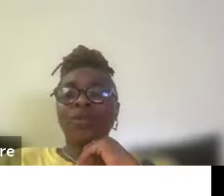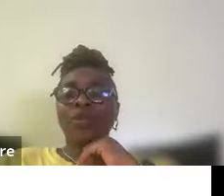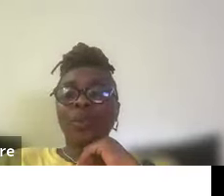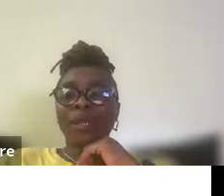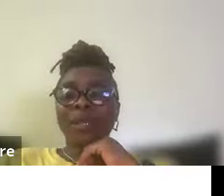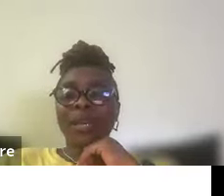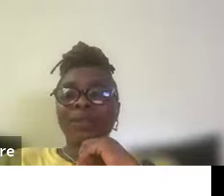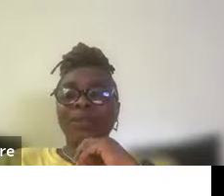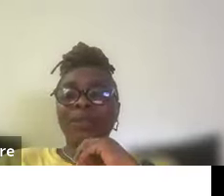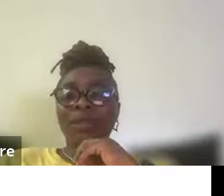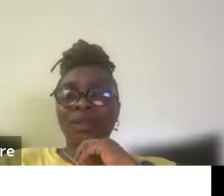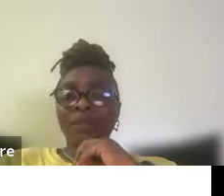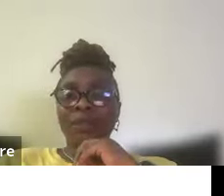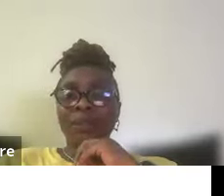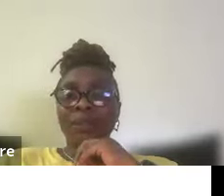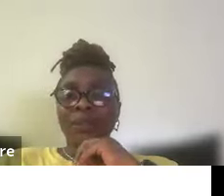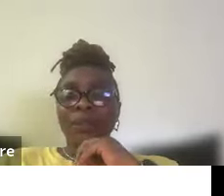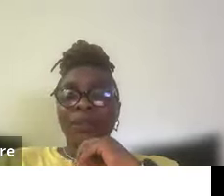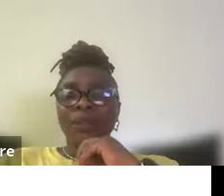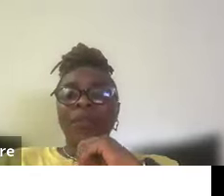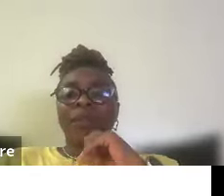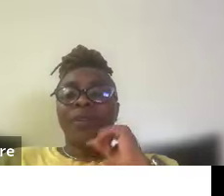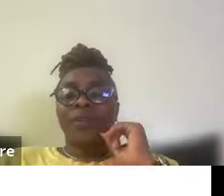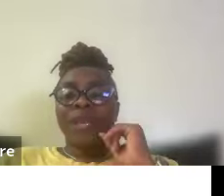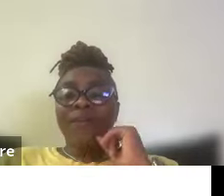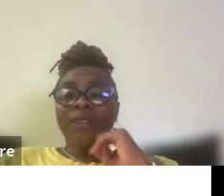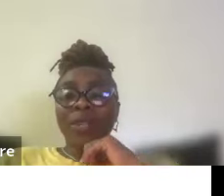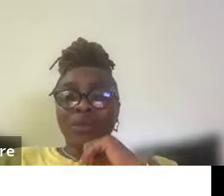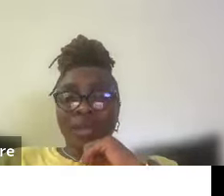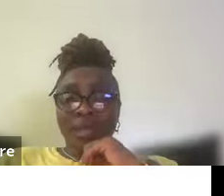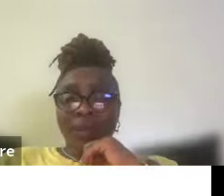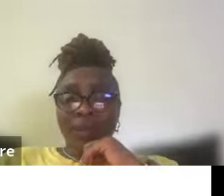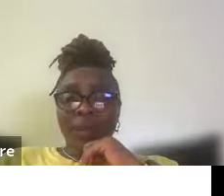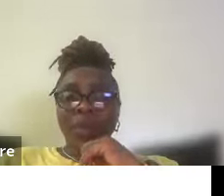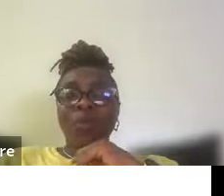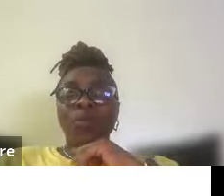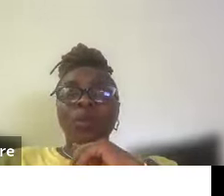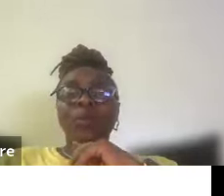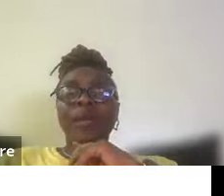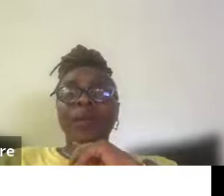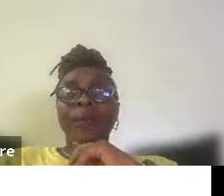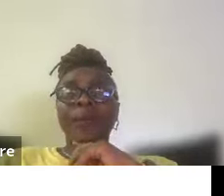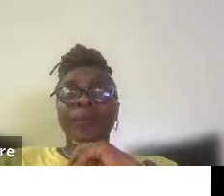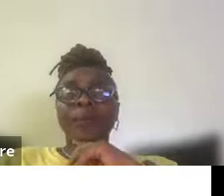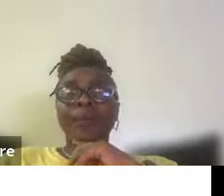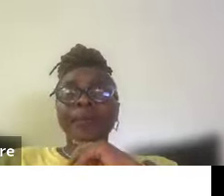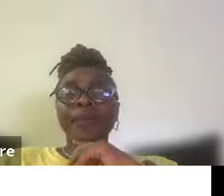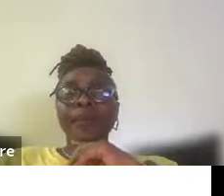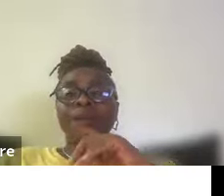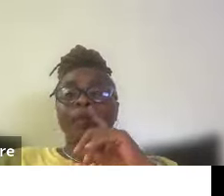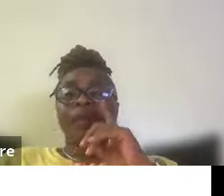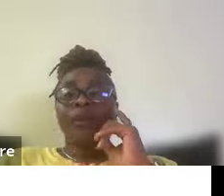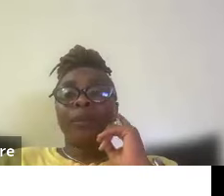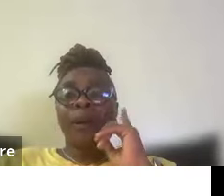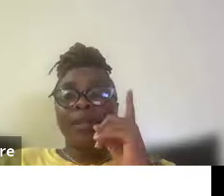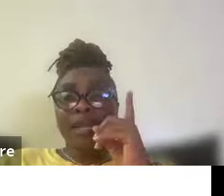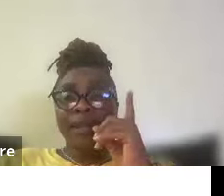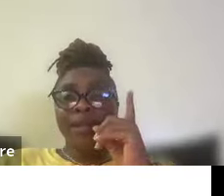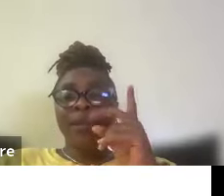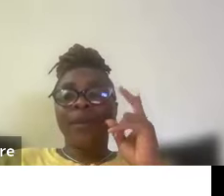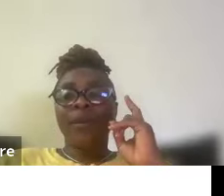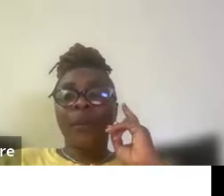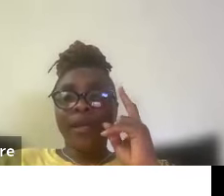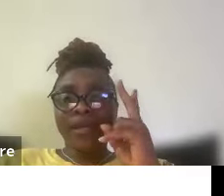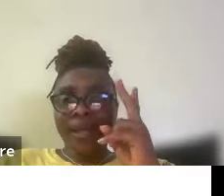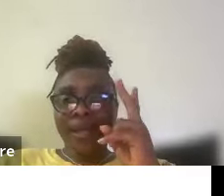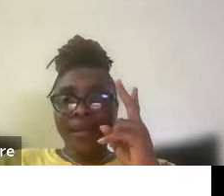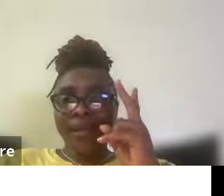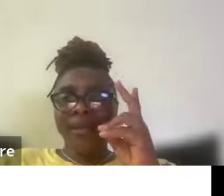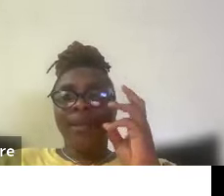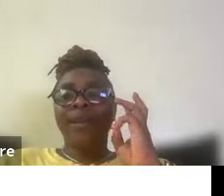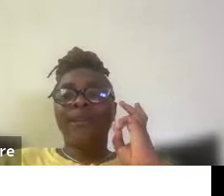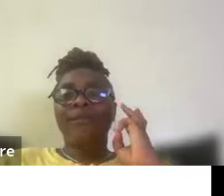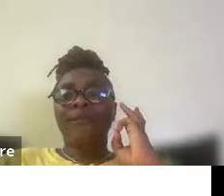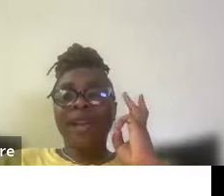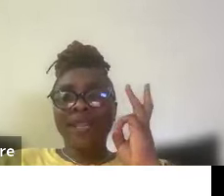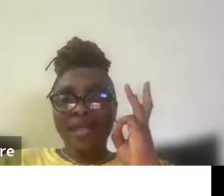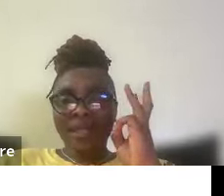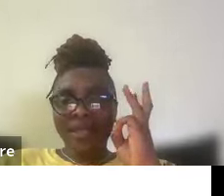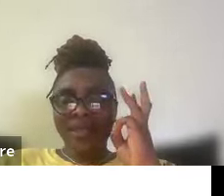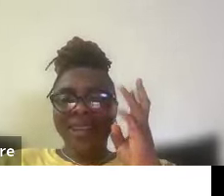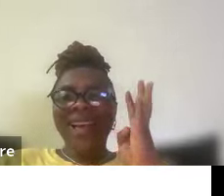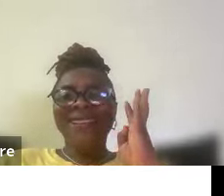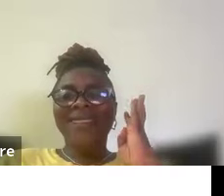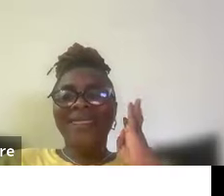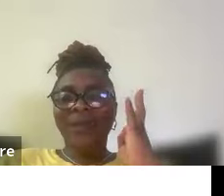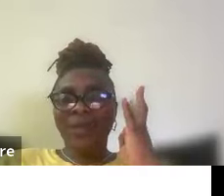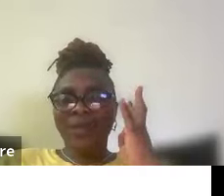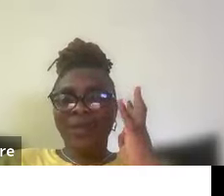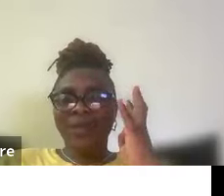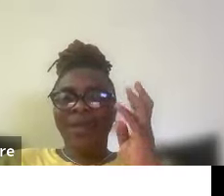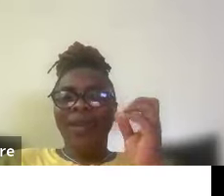sola bakre: to do it and succeed, so that virtual training will be Mondays, Wednesdays, Fridays, and Saturdays.